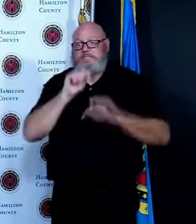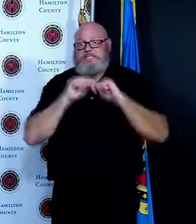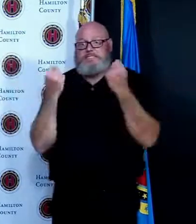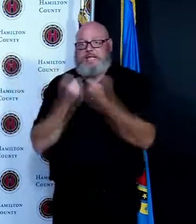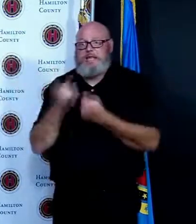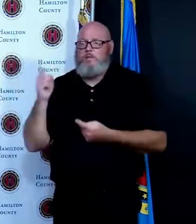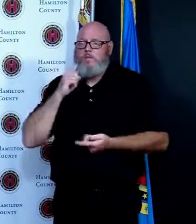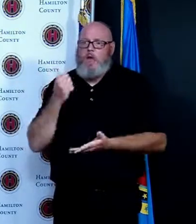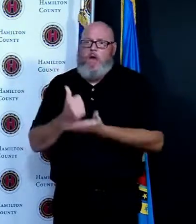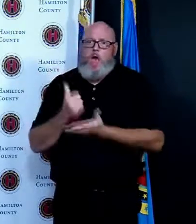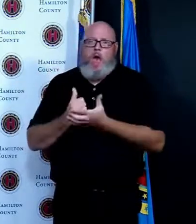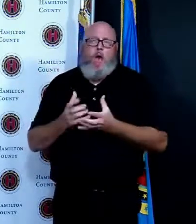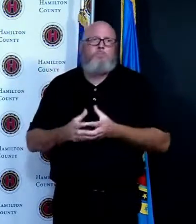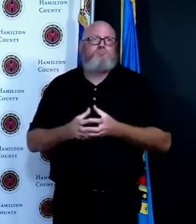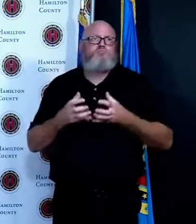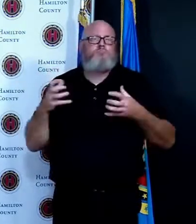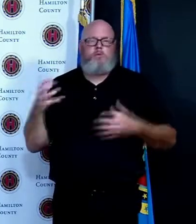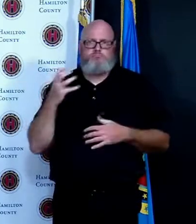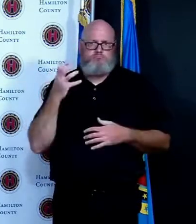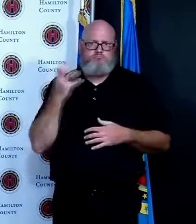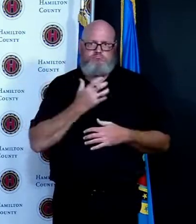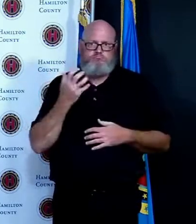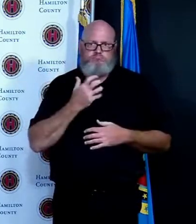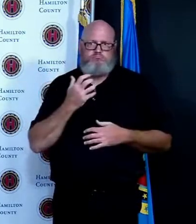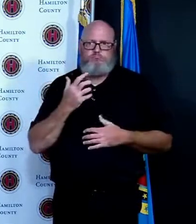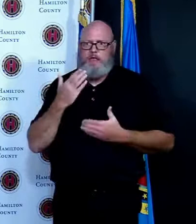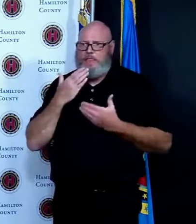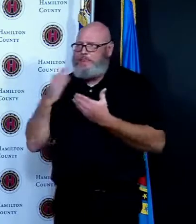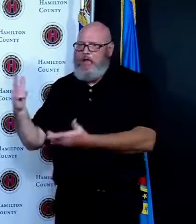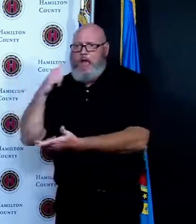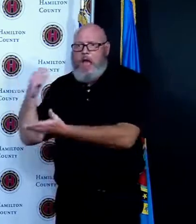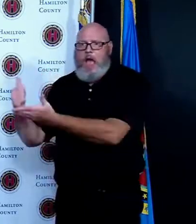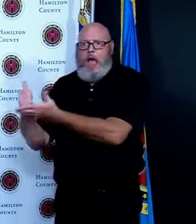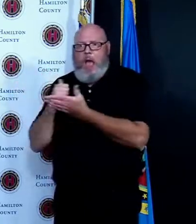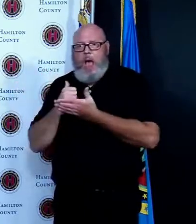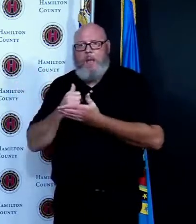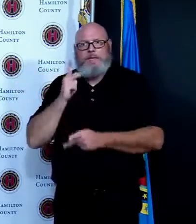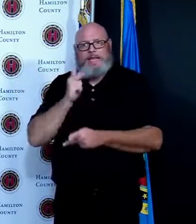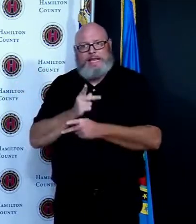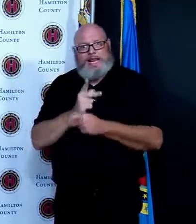county facilities to help our buildings reopen safely to the public think about our courts